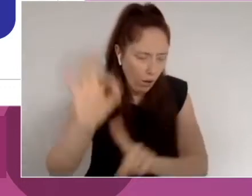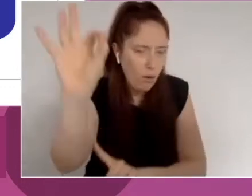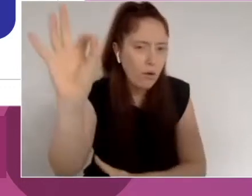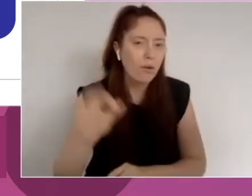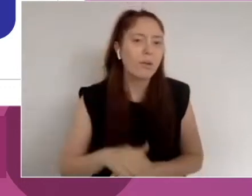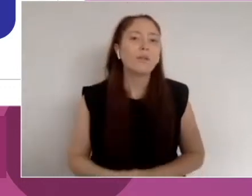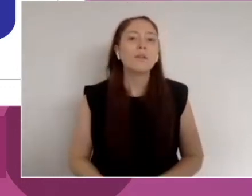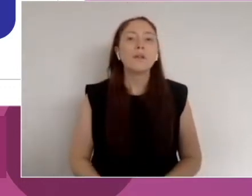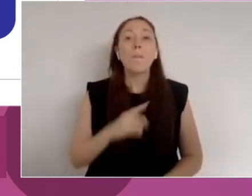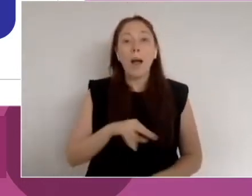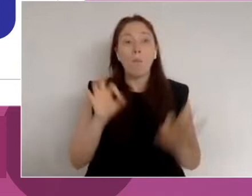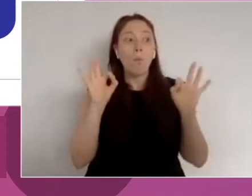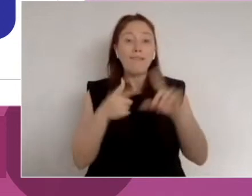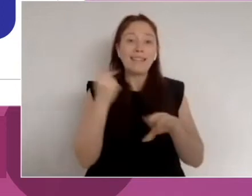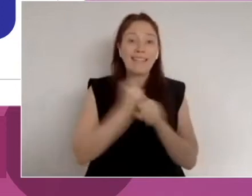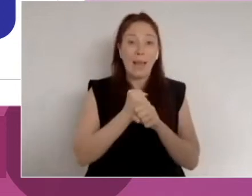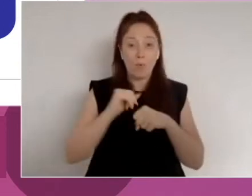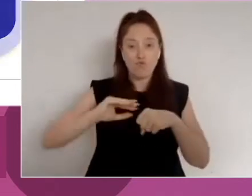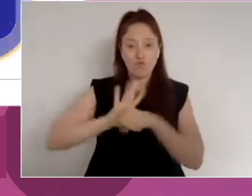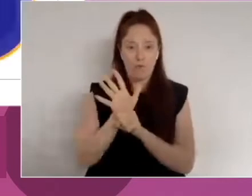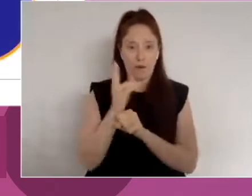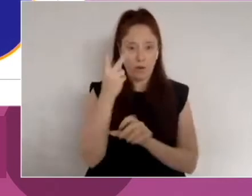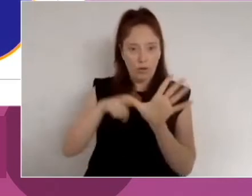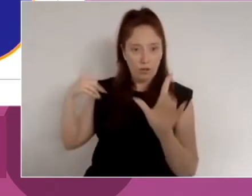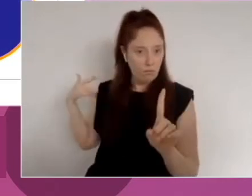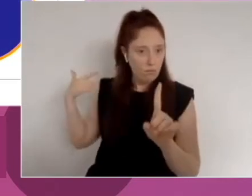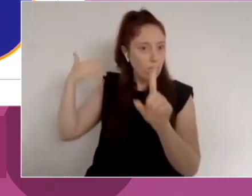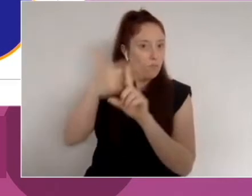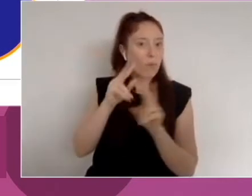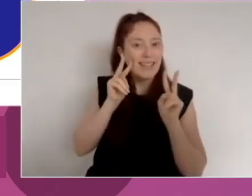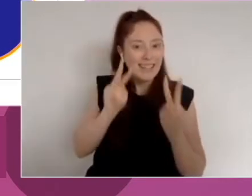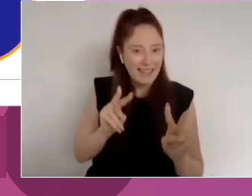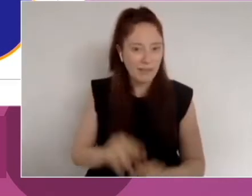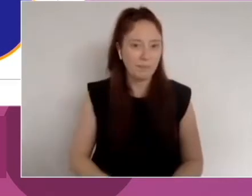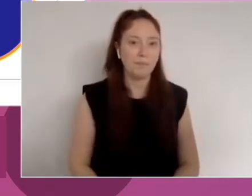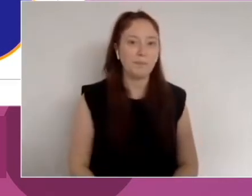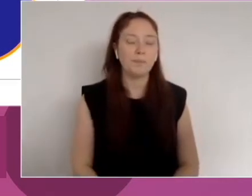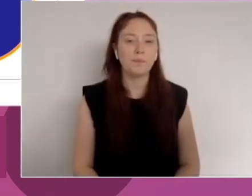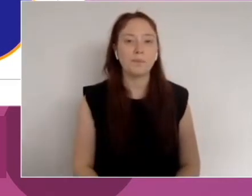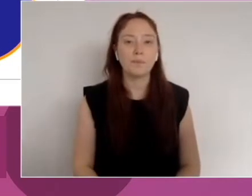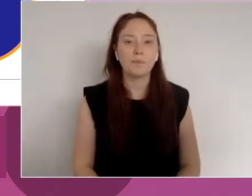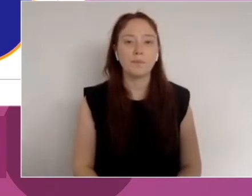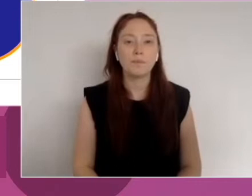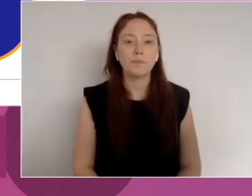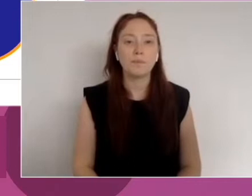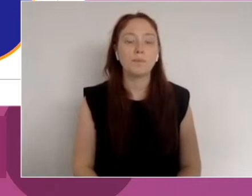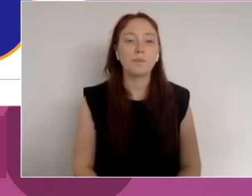the pandemic. So if I could have the next slide, please. We actually brought together our pandemic,